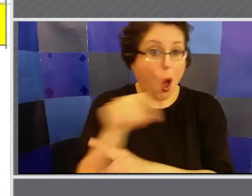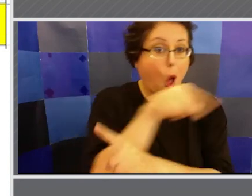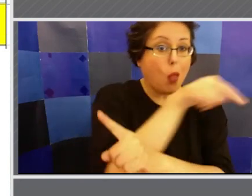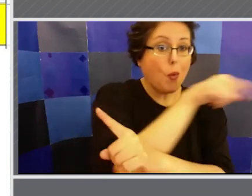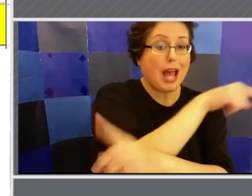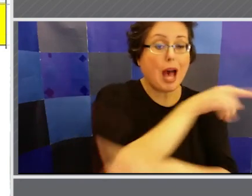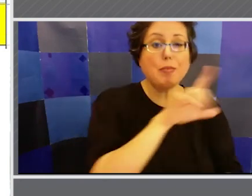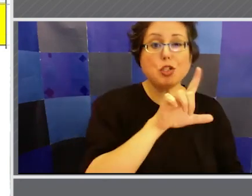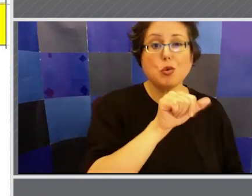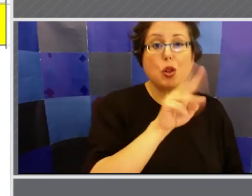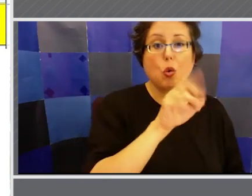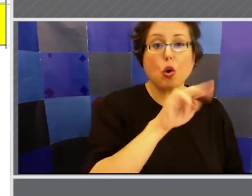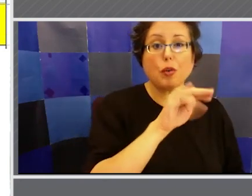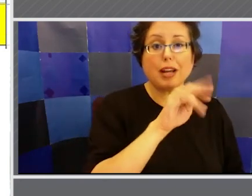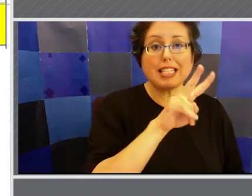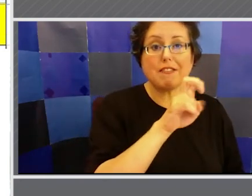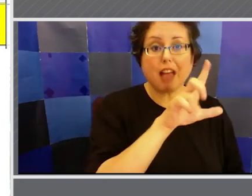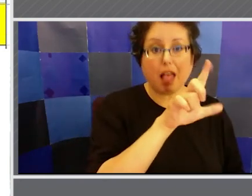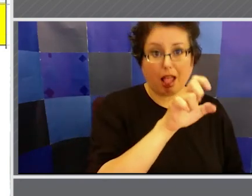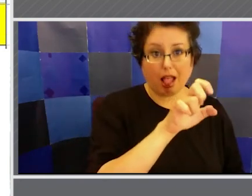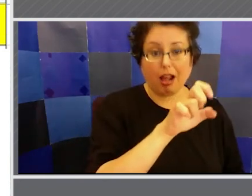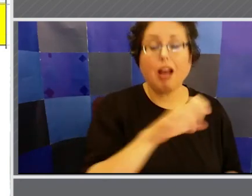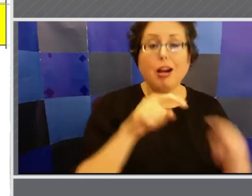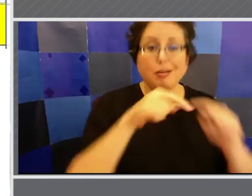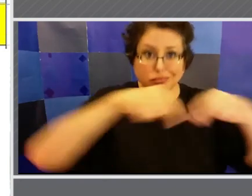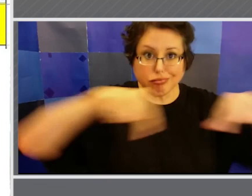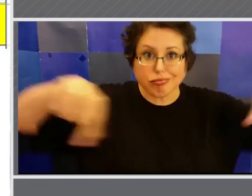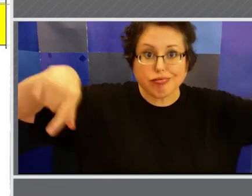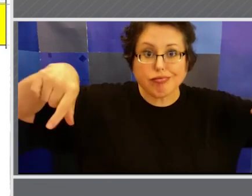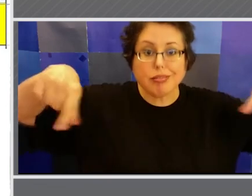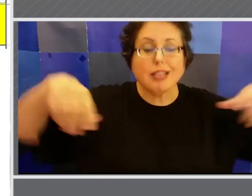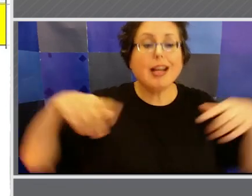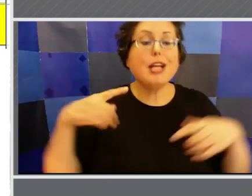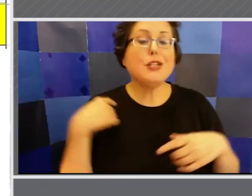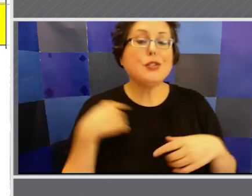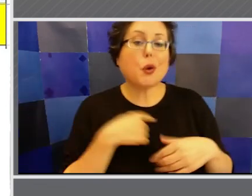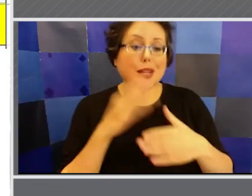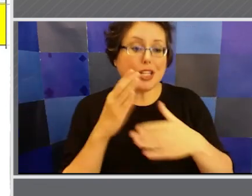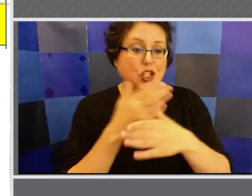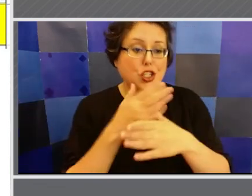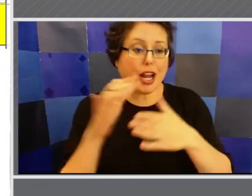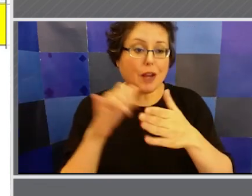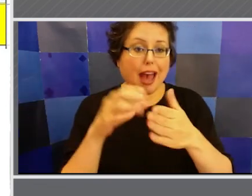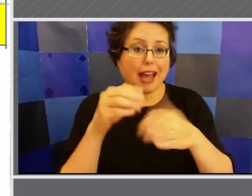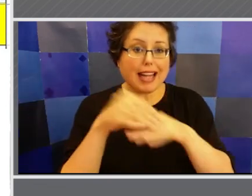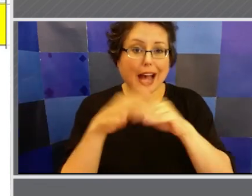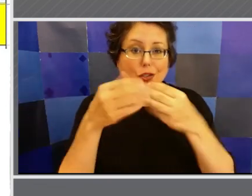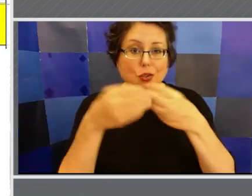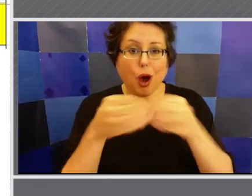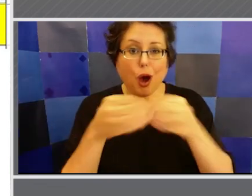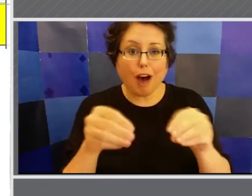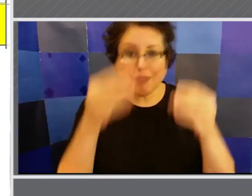What we do then is we share all of these with the council offices, the project managers